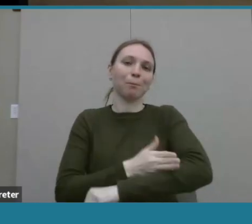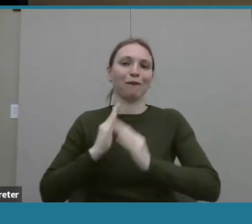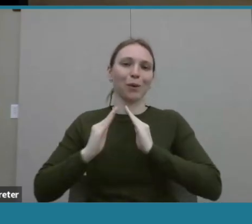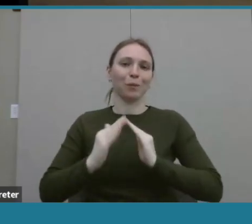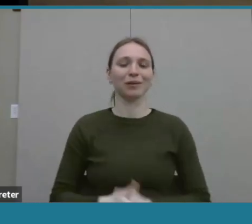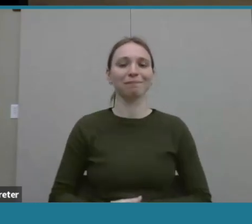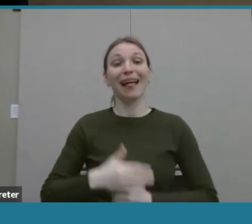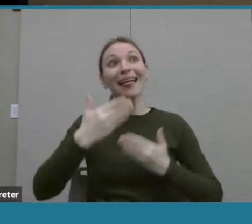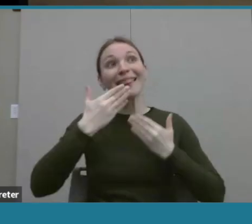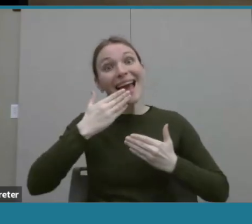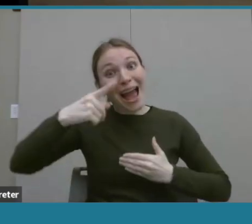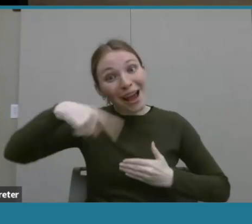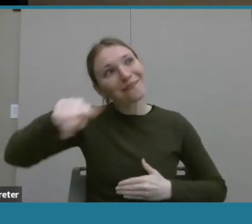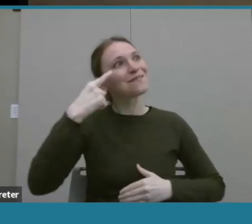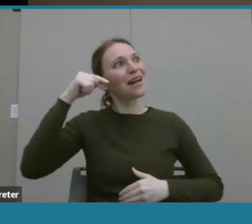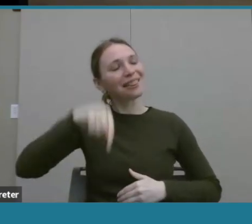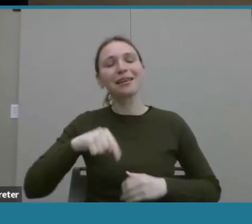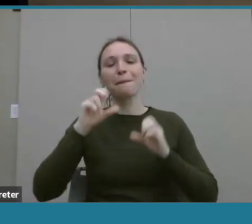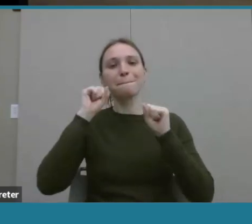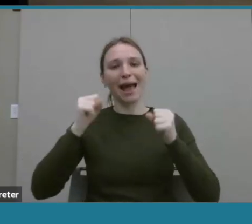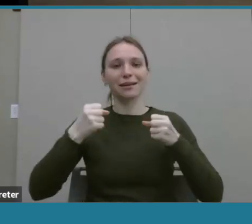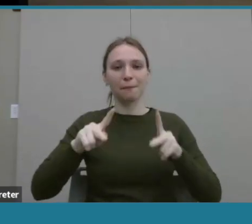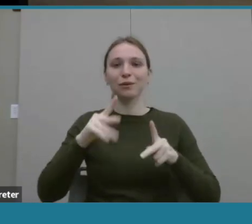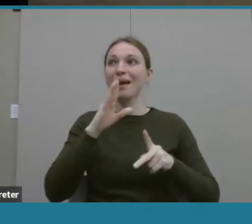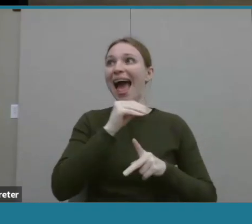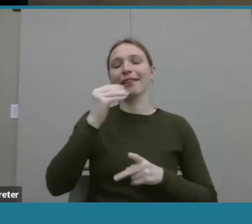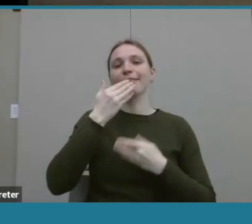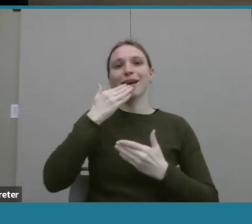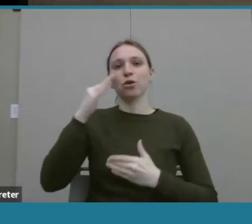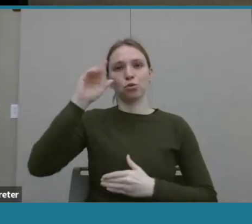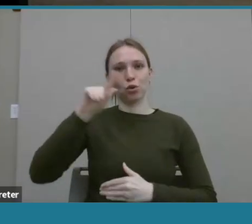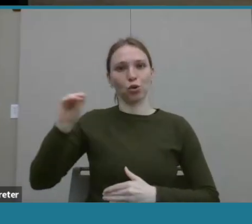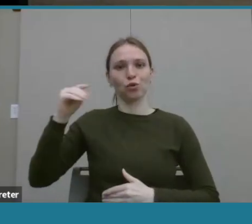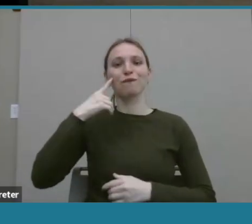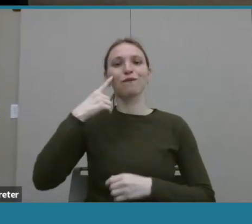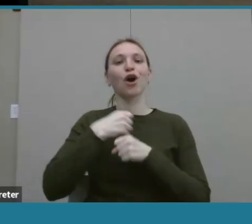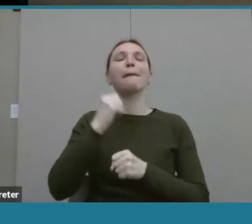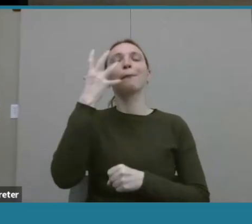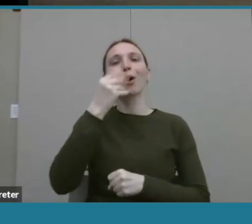Thank you for this amazing opportunity and to Lincoln Park Zoo on creating a beautiful accessible zoo. Thank you.